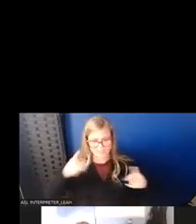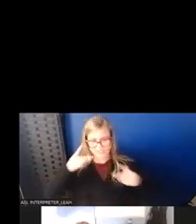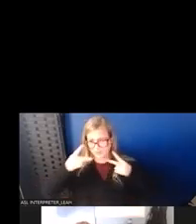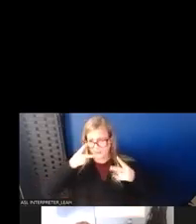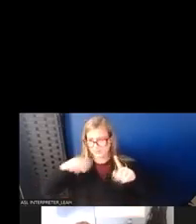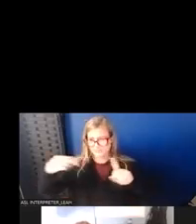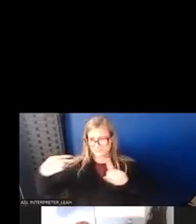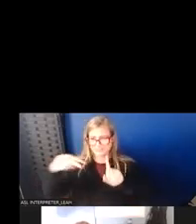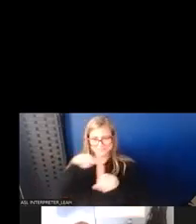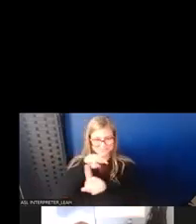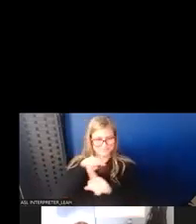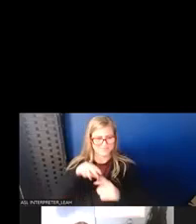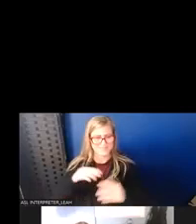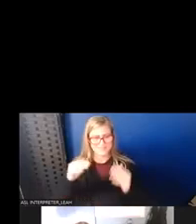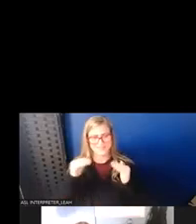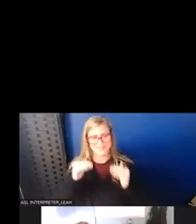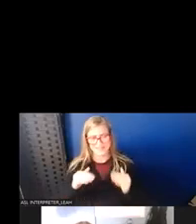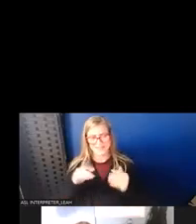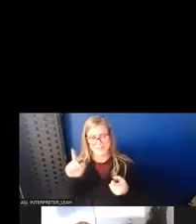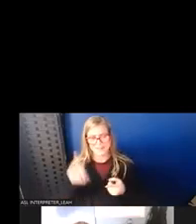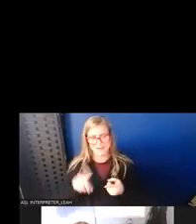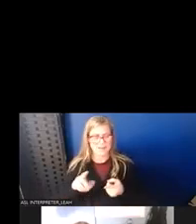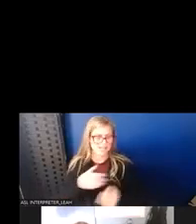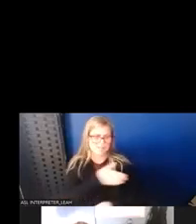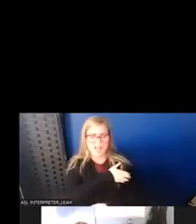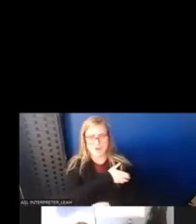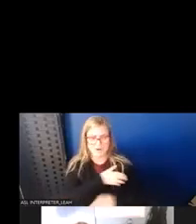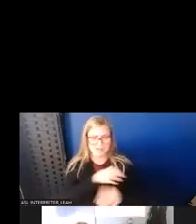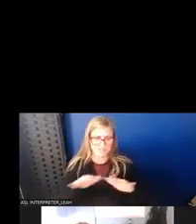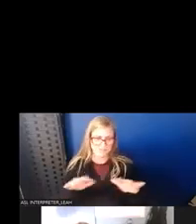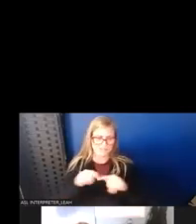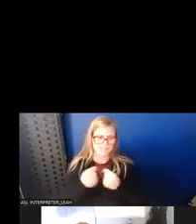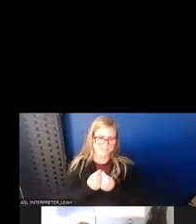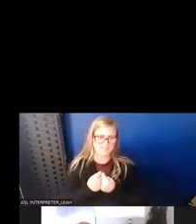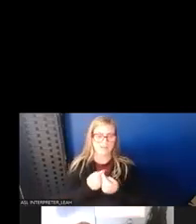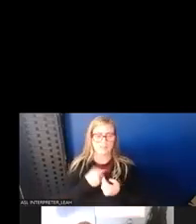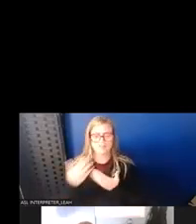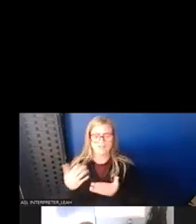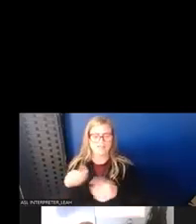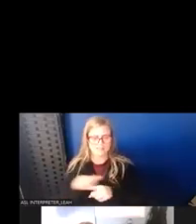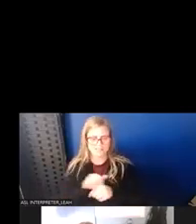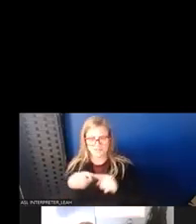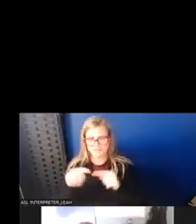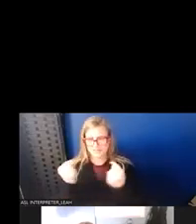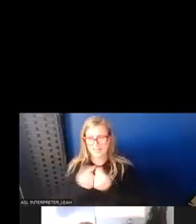Minimize power. Diversify team. And eight. Provide team science training if possible.